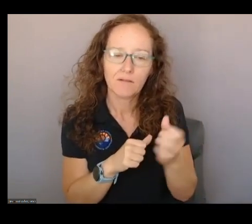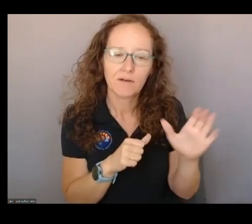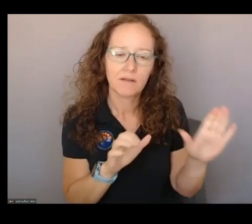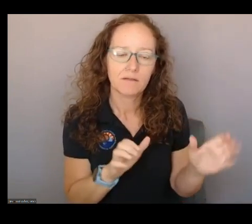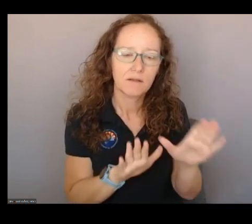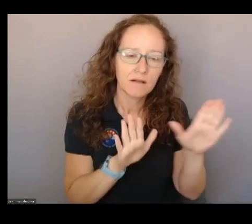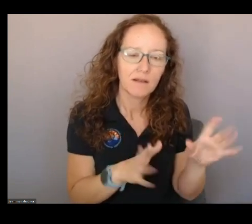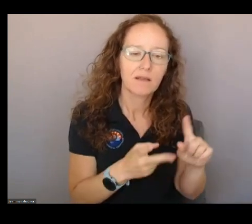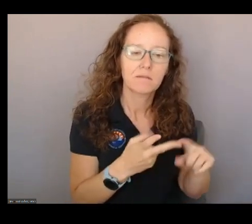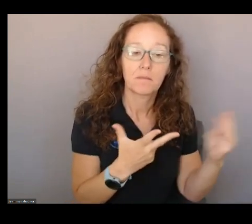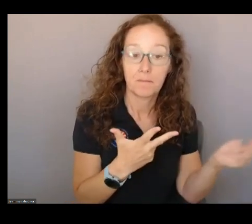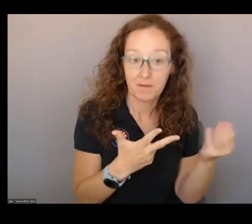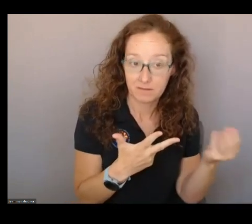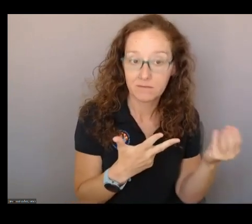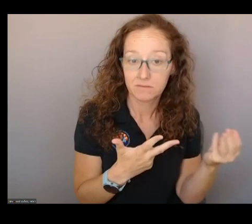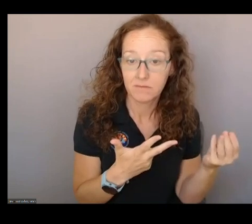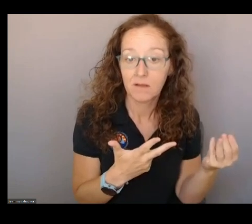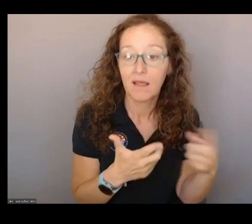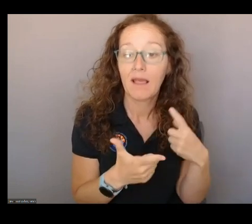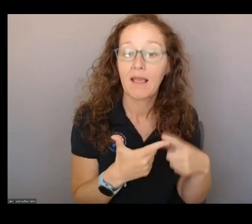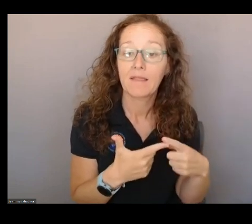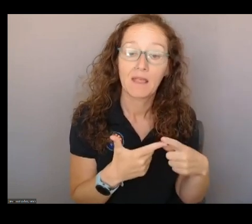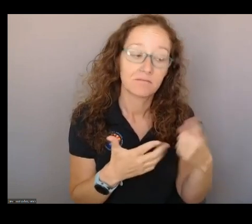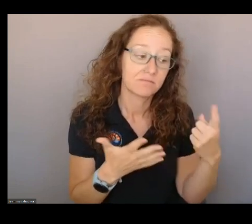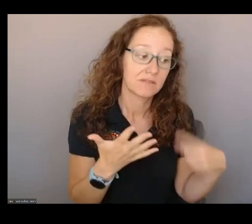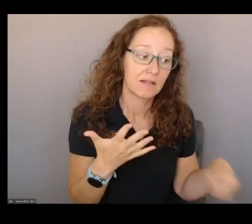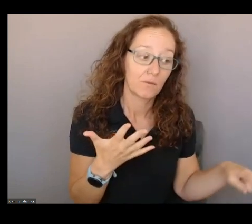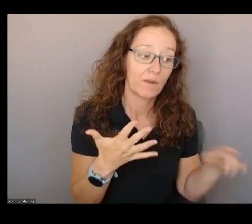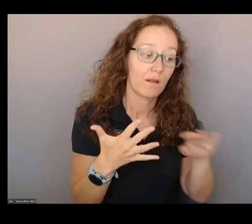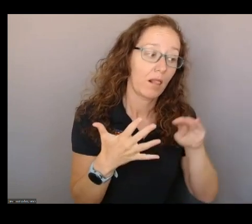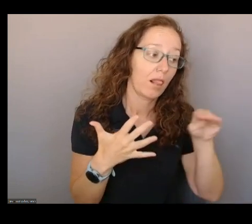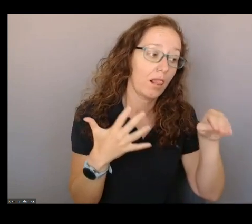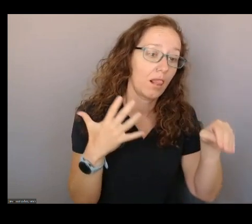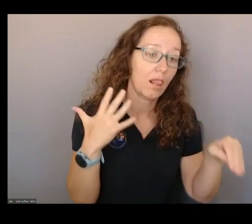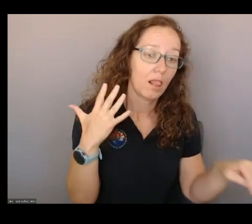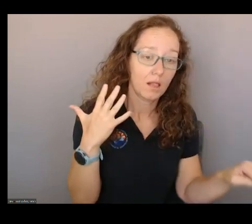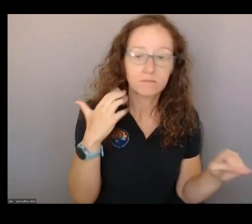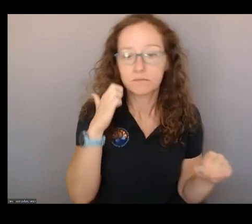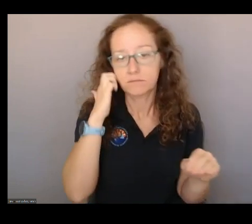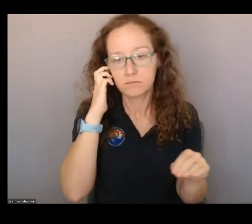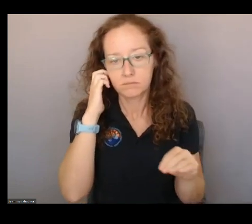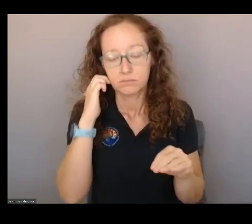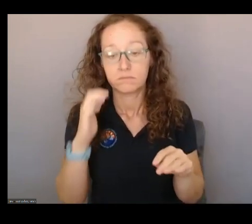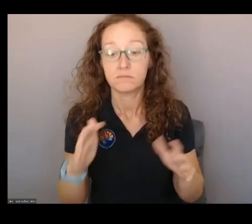the end of the week. Um looking at the precipitation down here at the bottom, you can kind of see over the next couple of